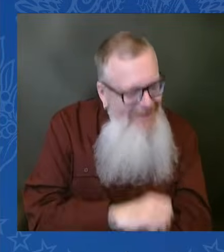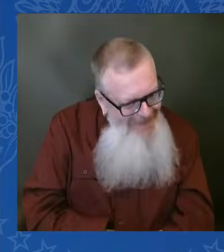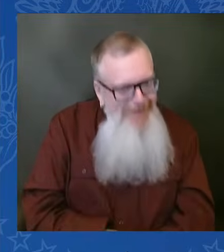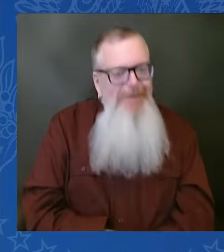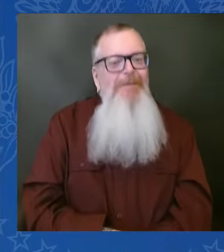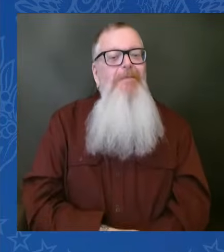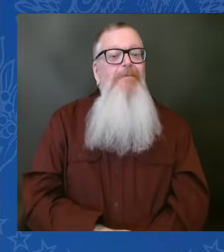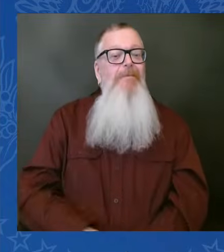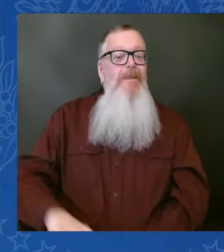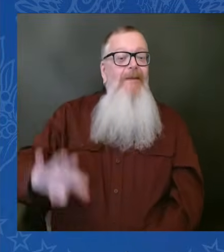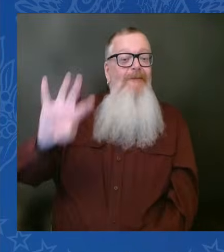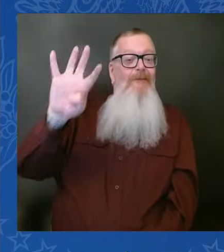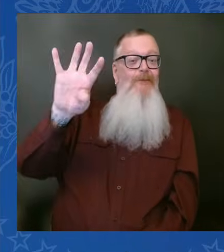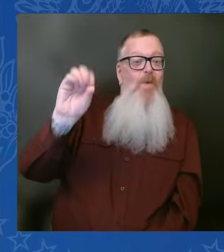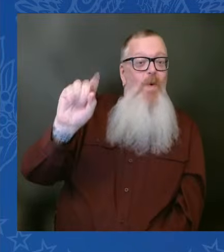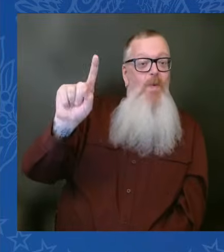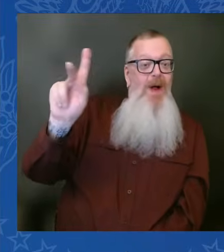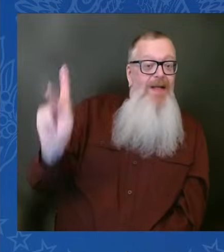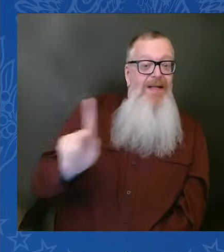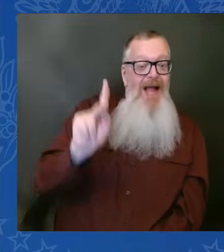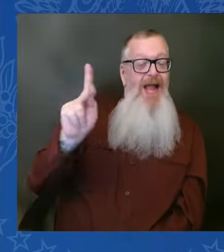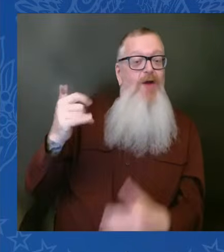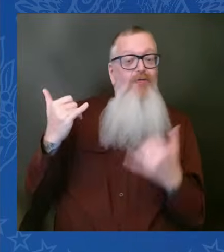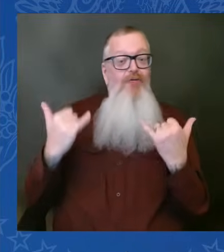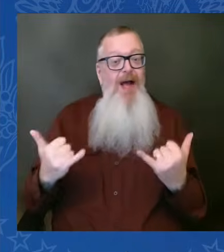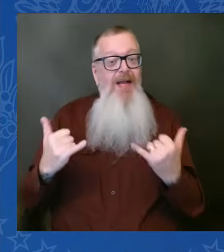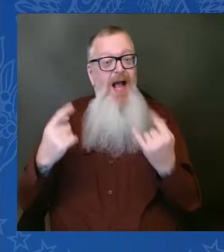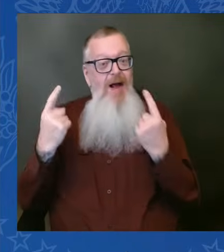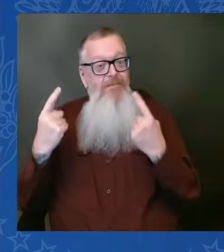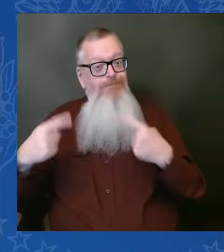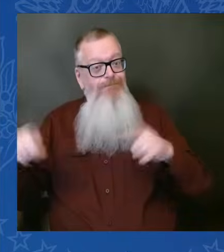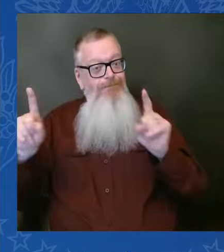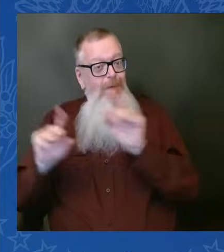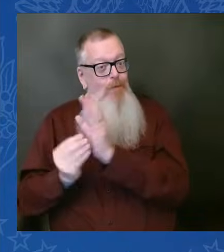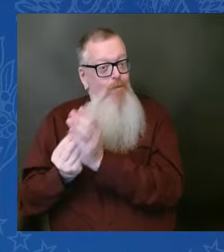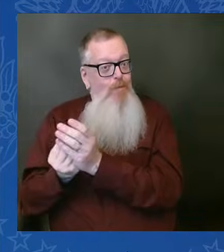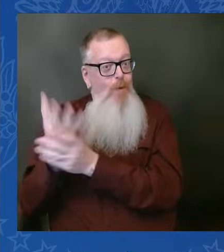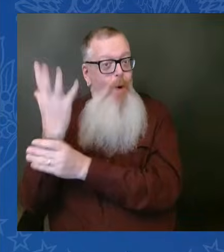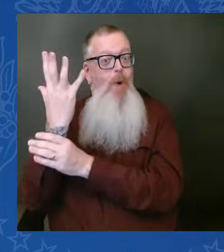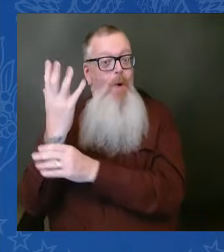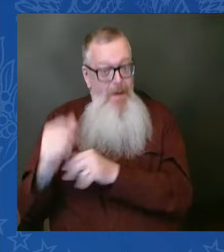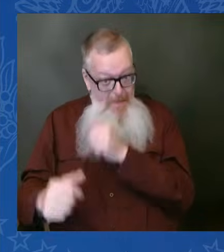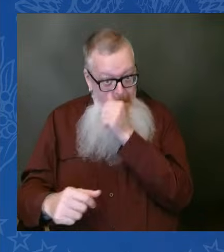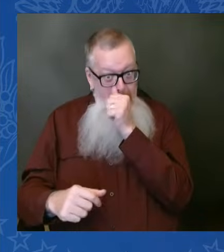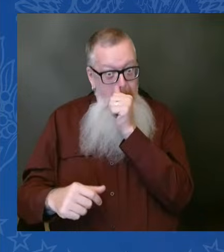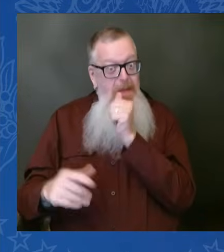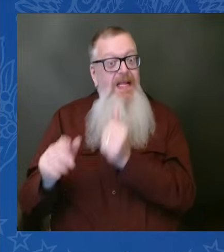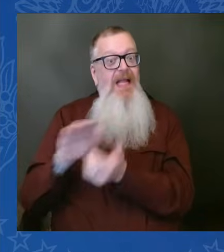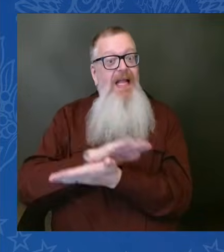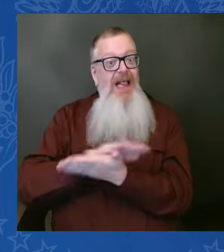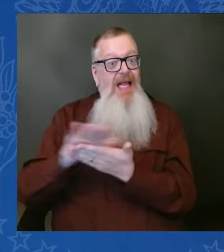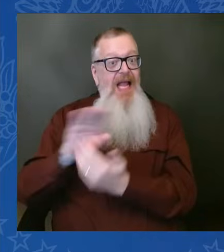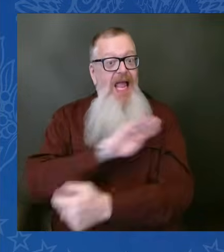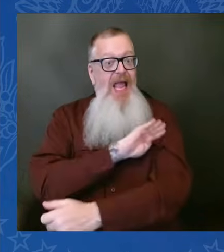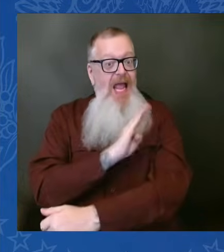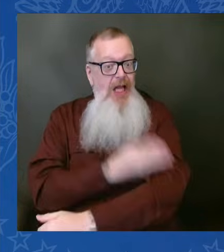in clean energy and advanced manufacturing in just two years alone. After decades of sending jobs overseas for the cheapest labor